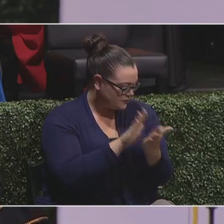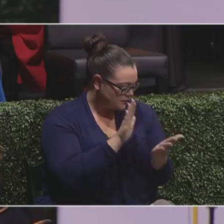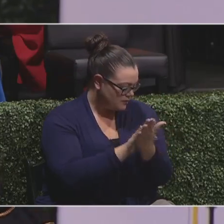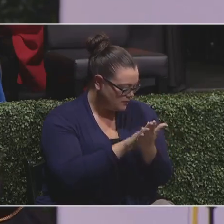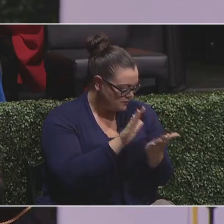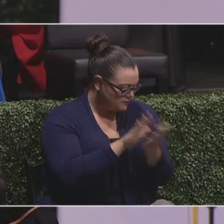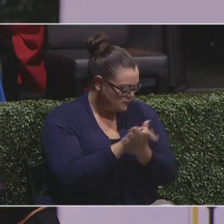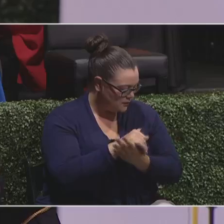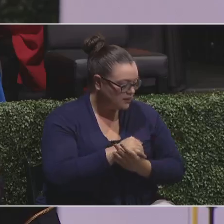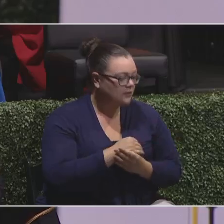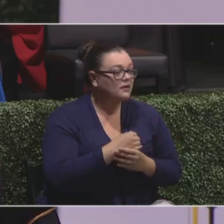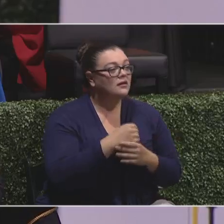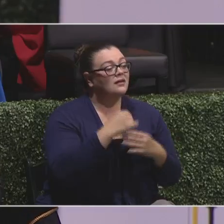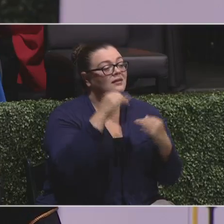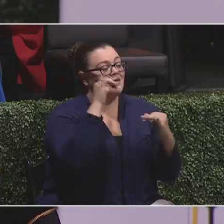NUMBER ONE IN THE UNITED STATES FOR THE